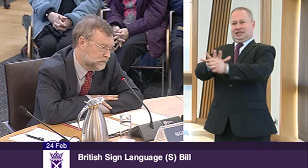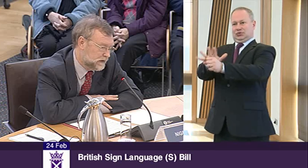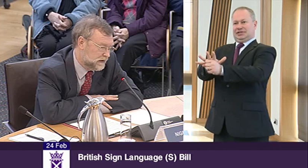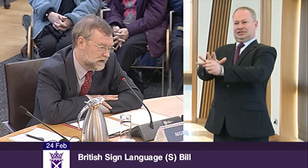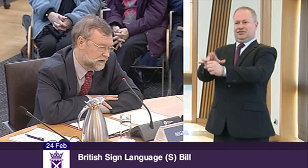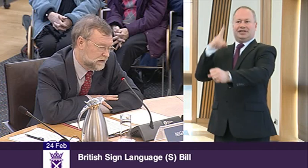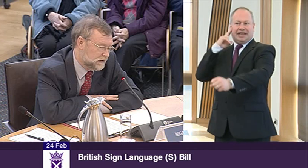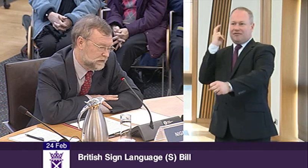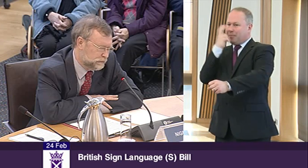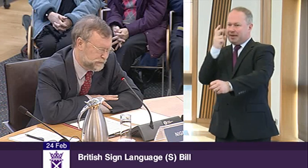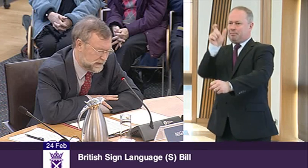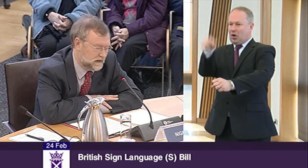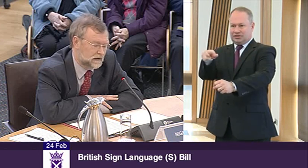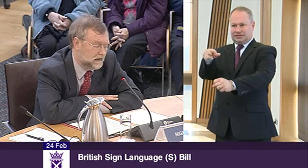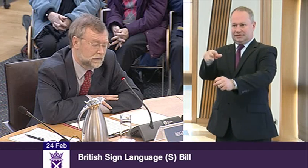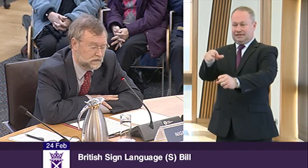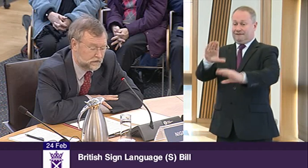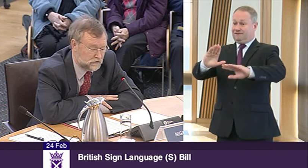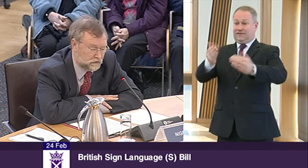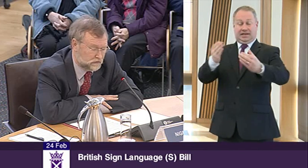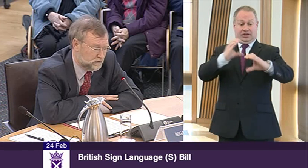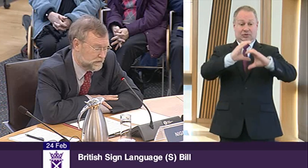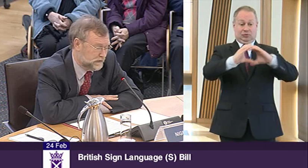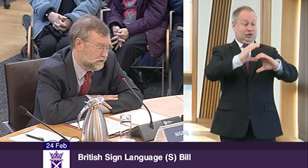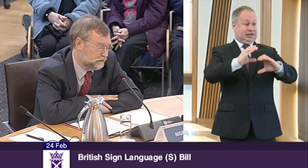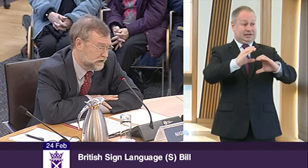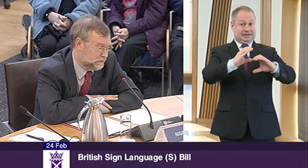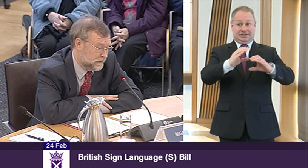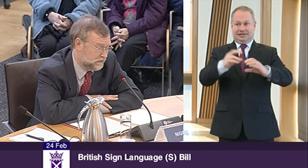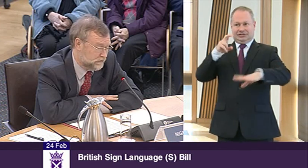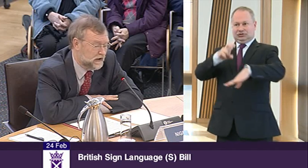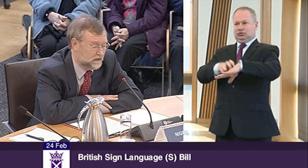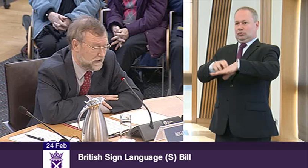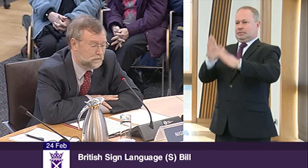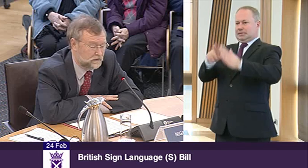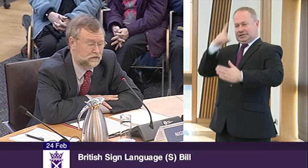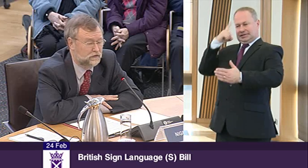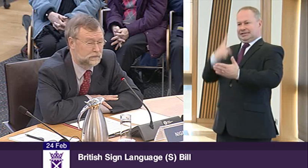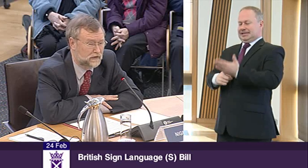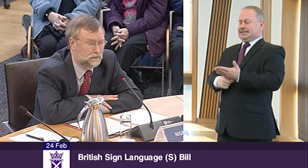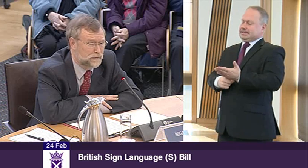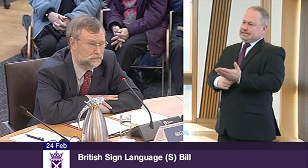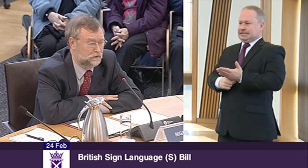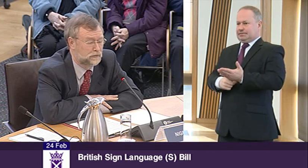Nigel Firth: It would be a clinical decision. In such circumstances, there can be assistance